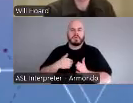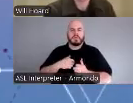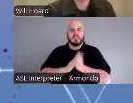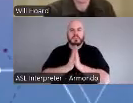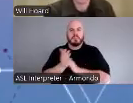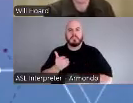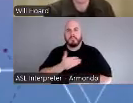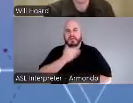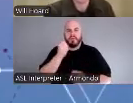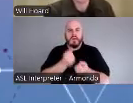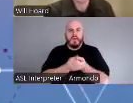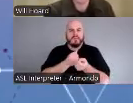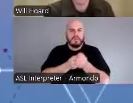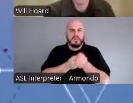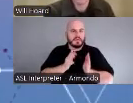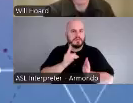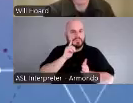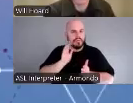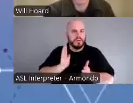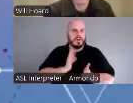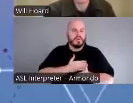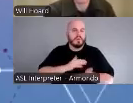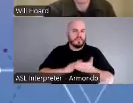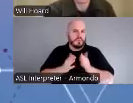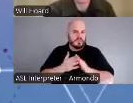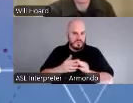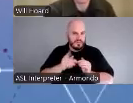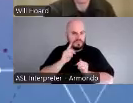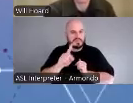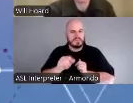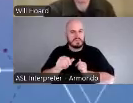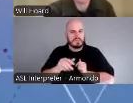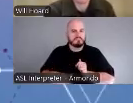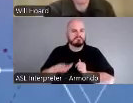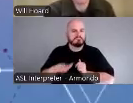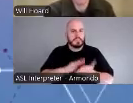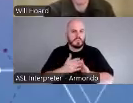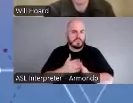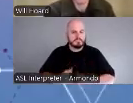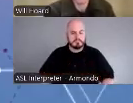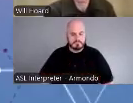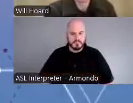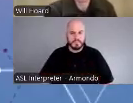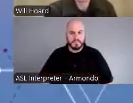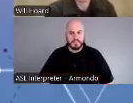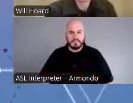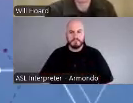and for the disability community. What I will say-- one thing, too,